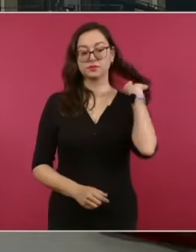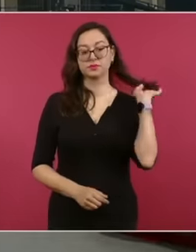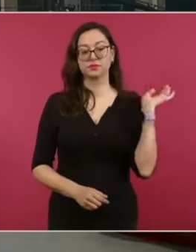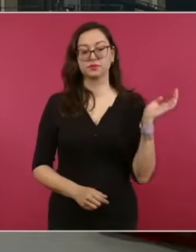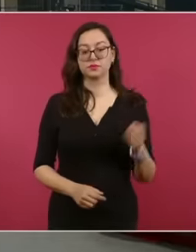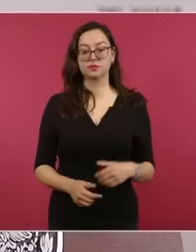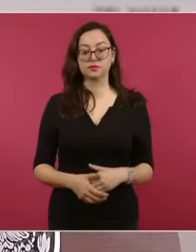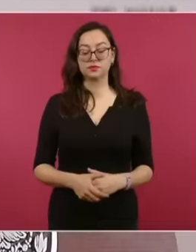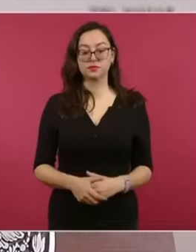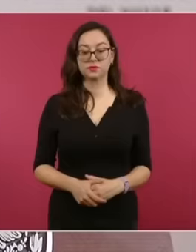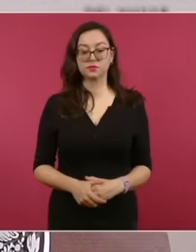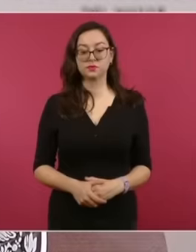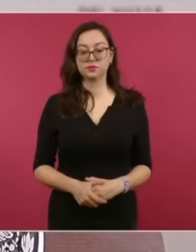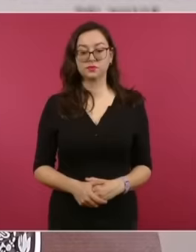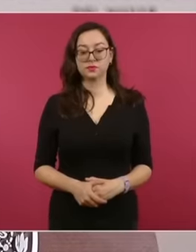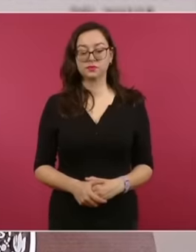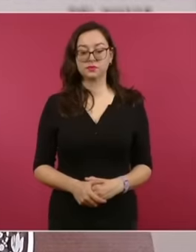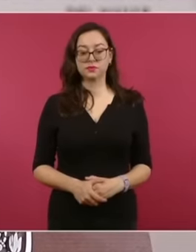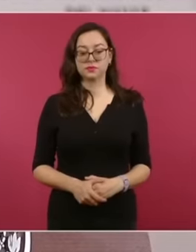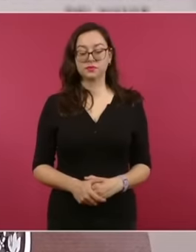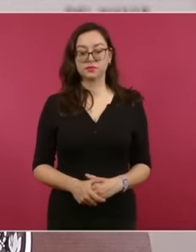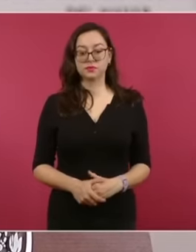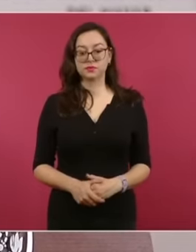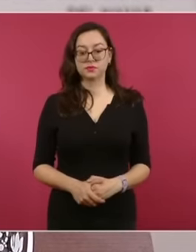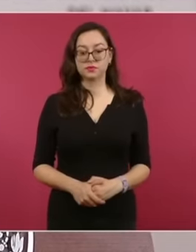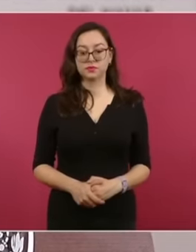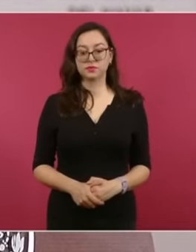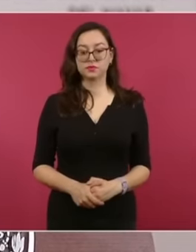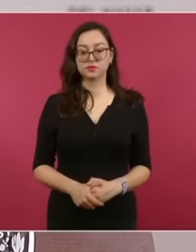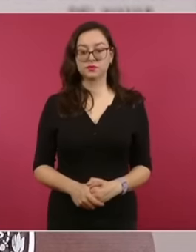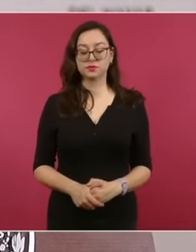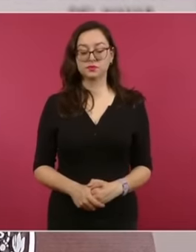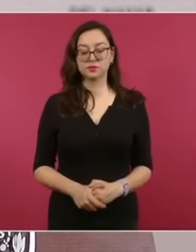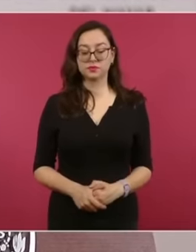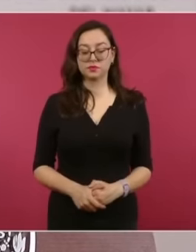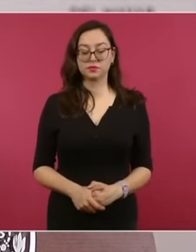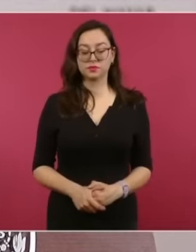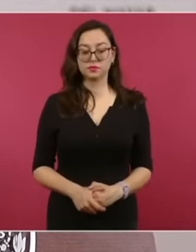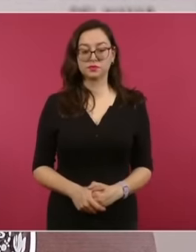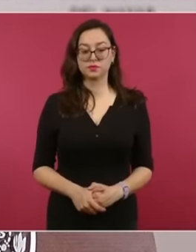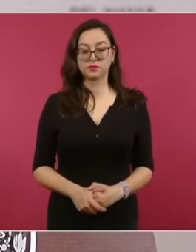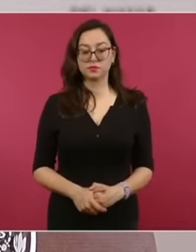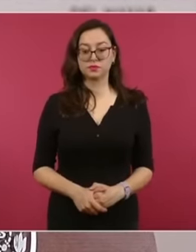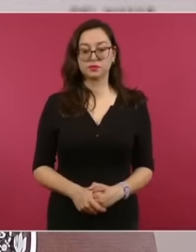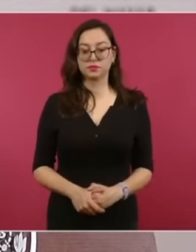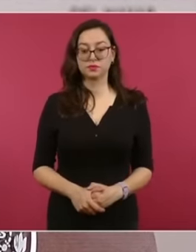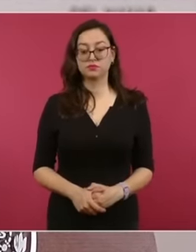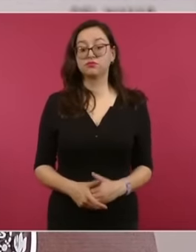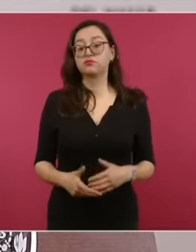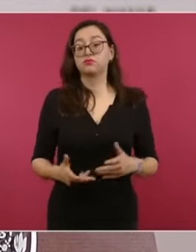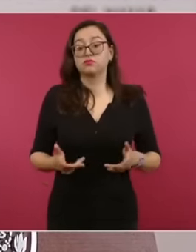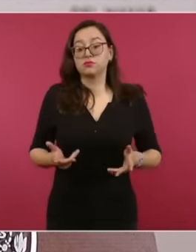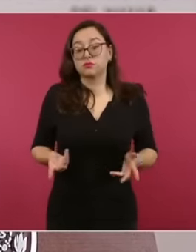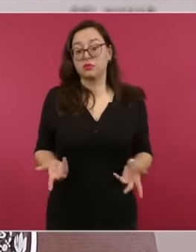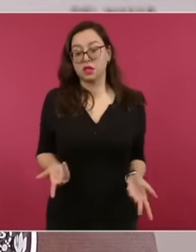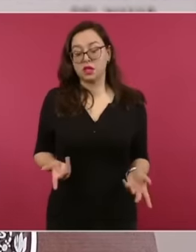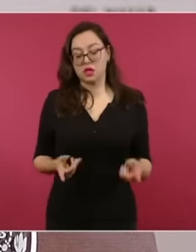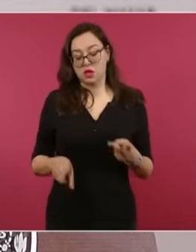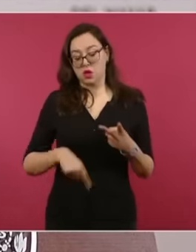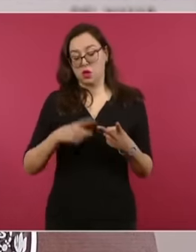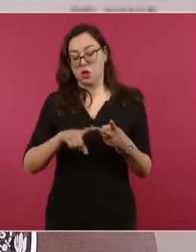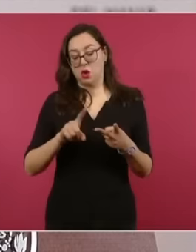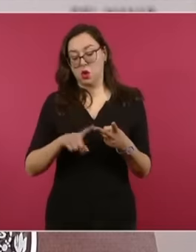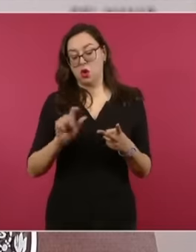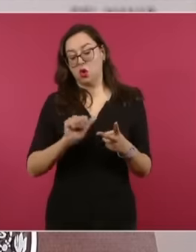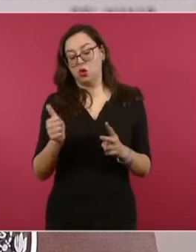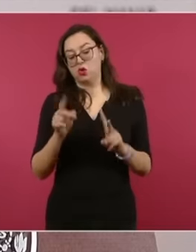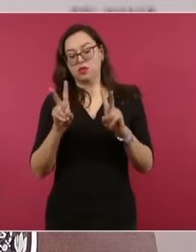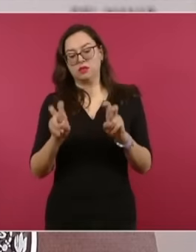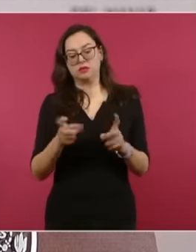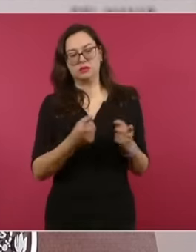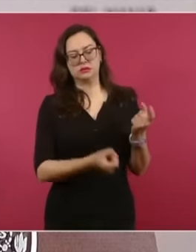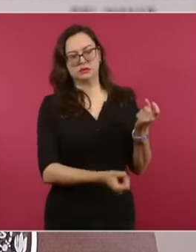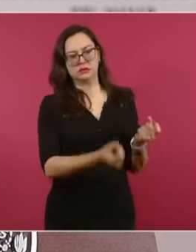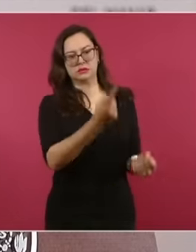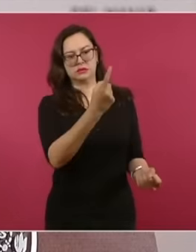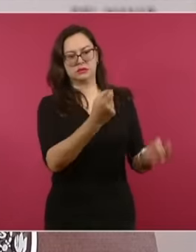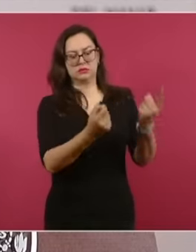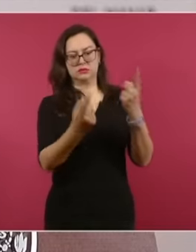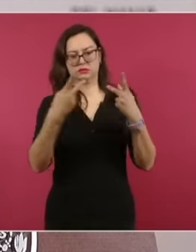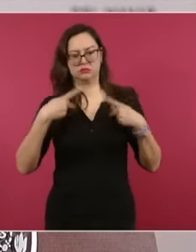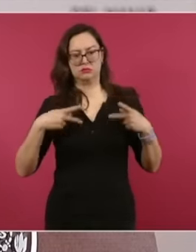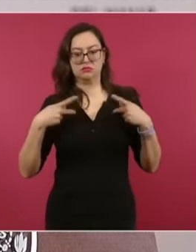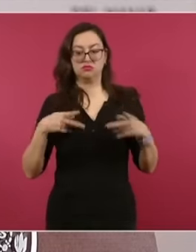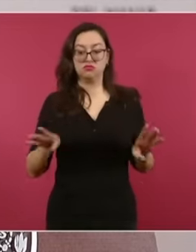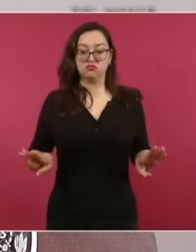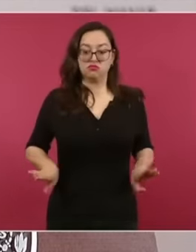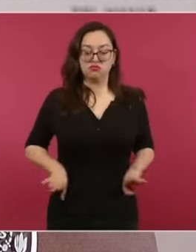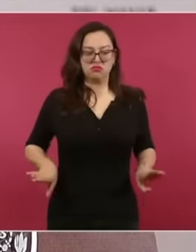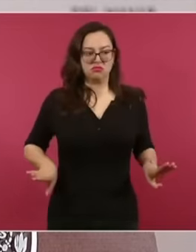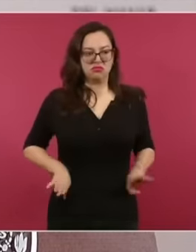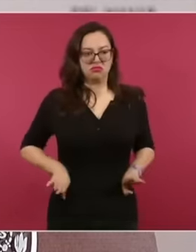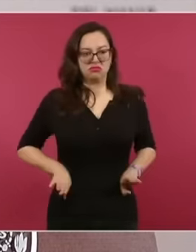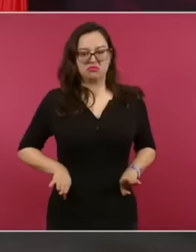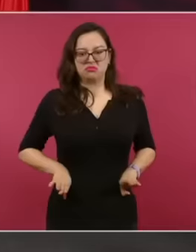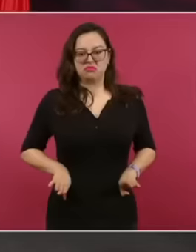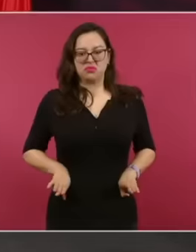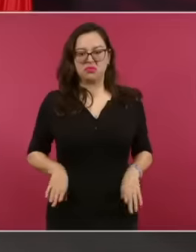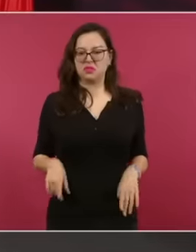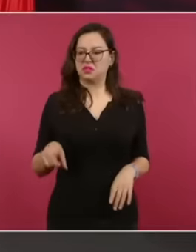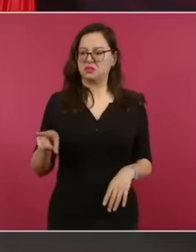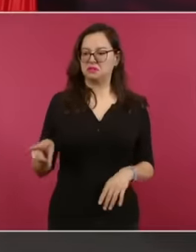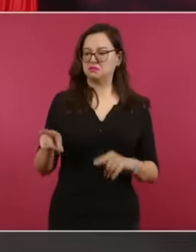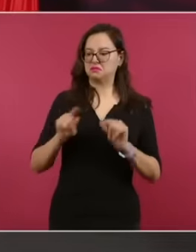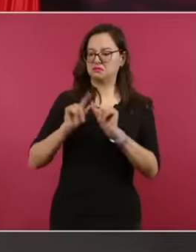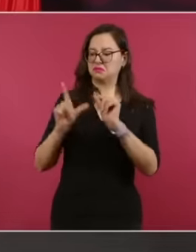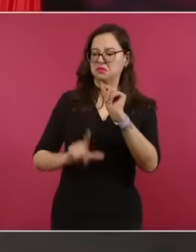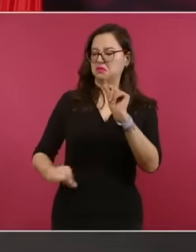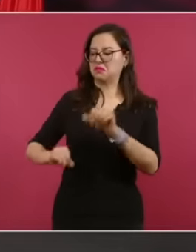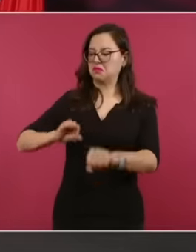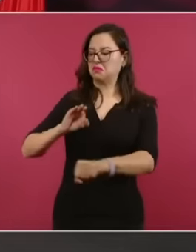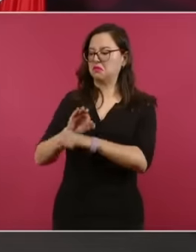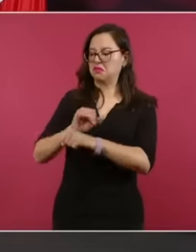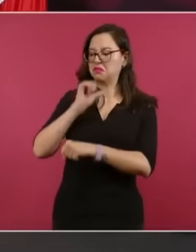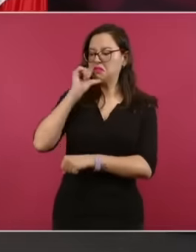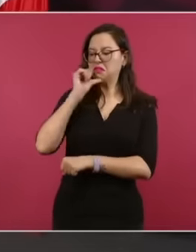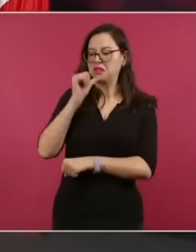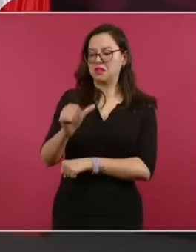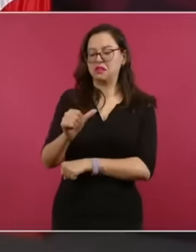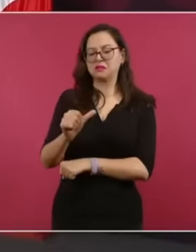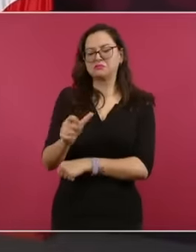minorities in situations like those that We are living because we have to go to history and